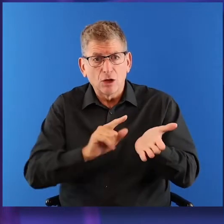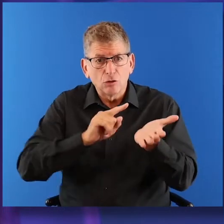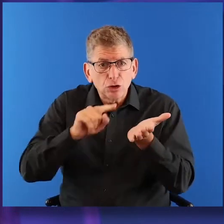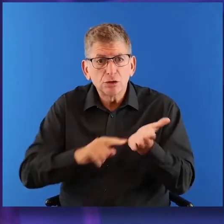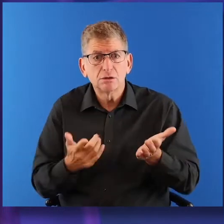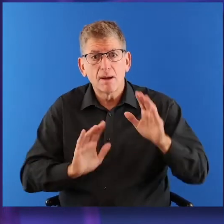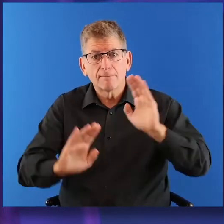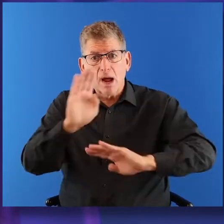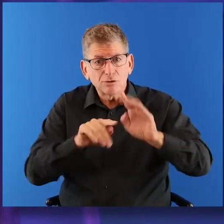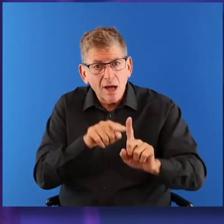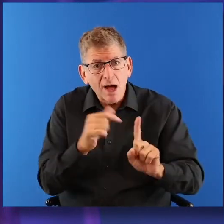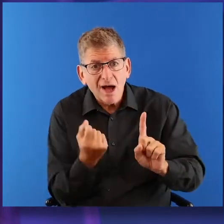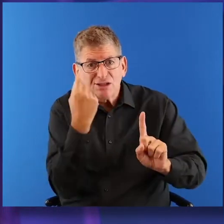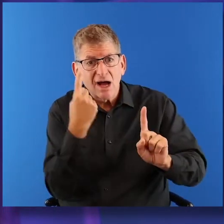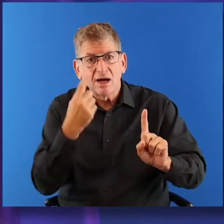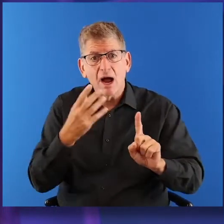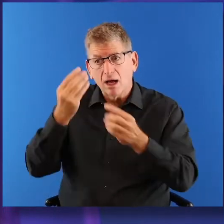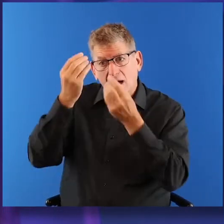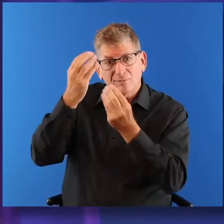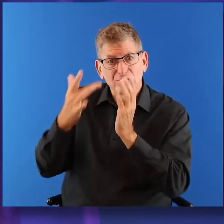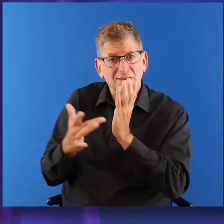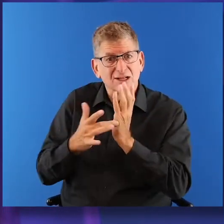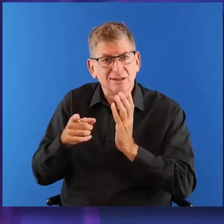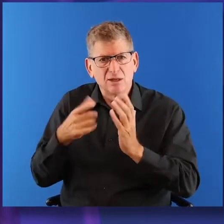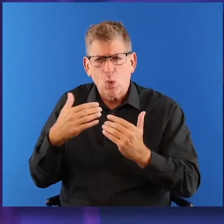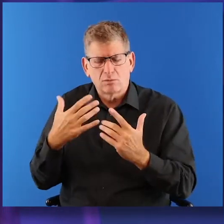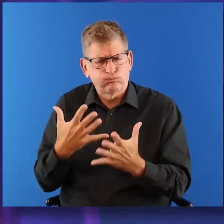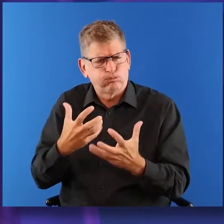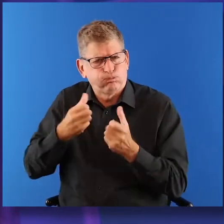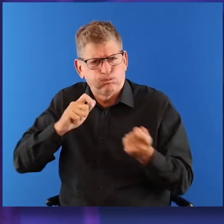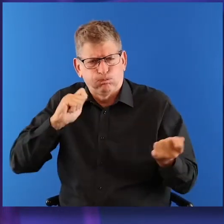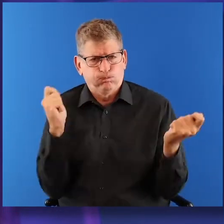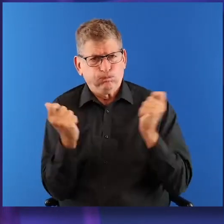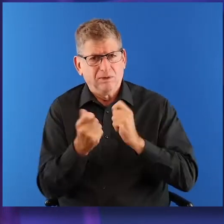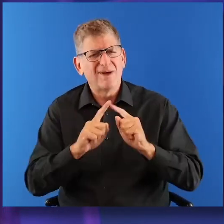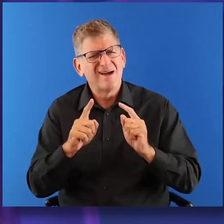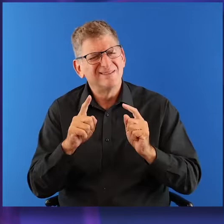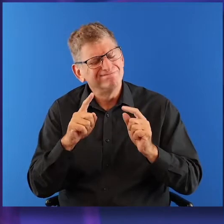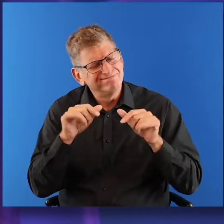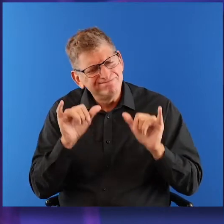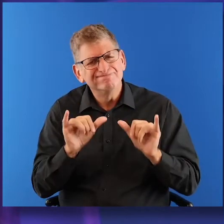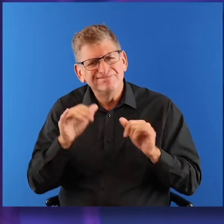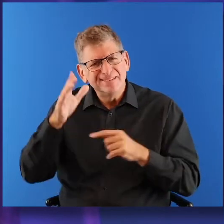but often remains stubbornly separated from the people and communities that often have the most to